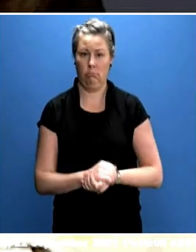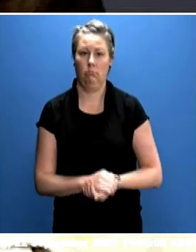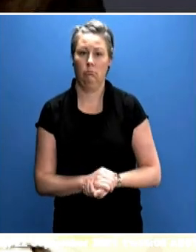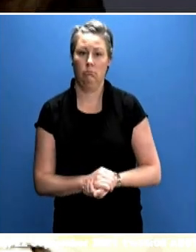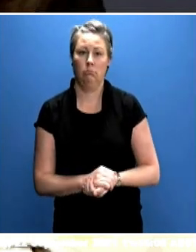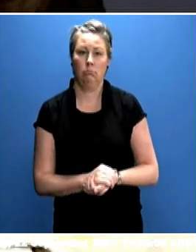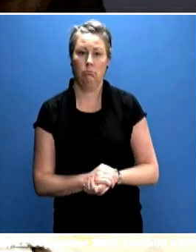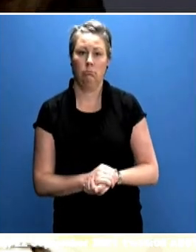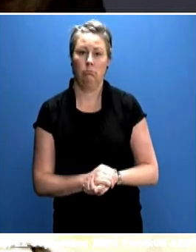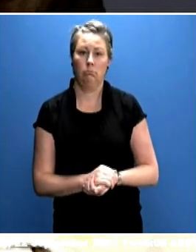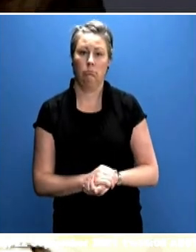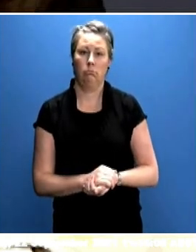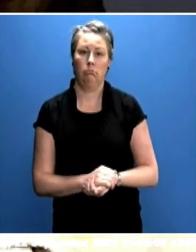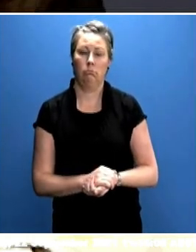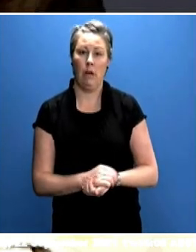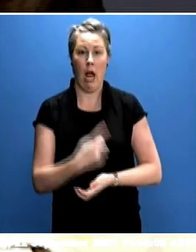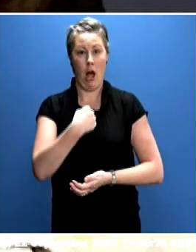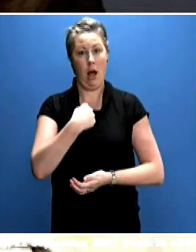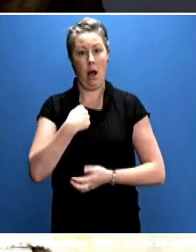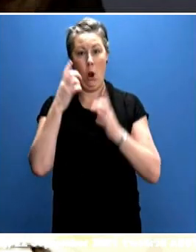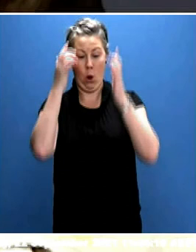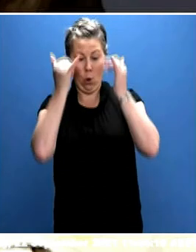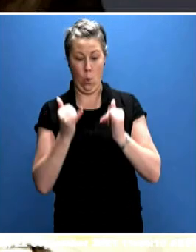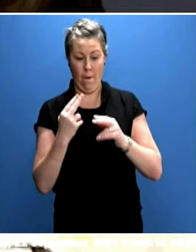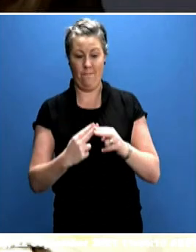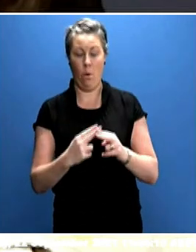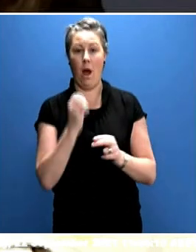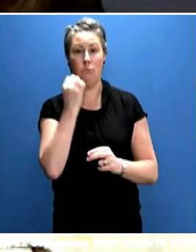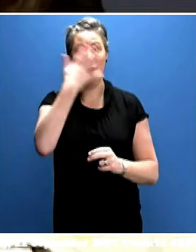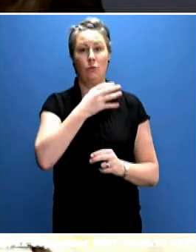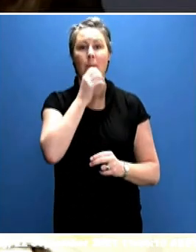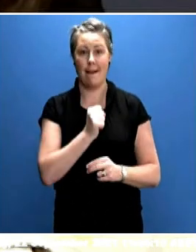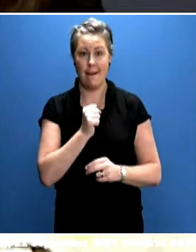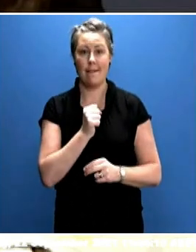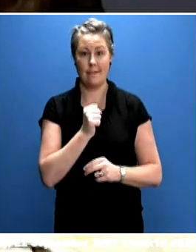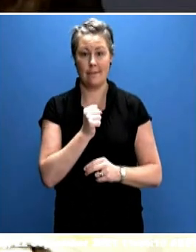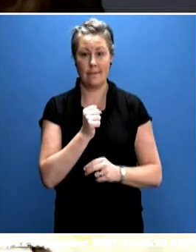I've been acting for an Aboriginal man from the Ngaanyatjarra lands, Central